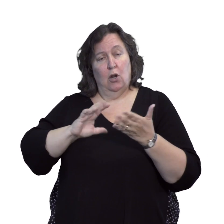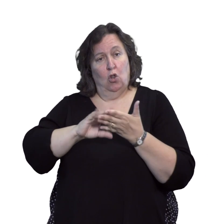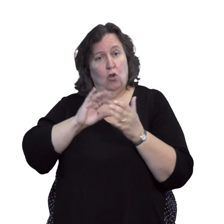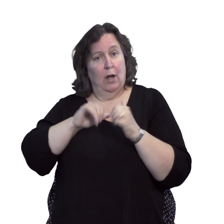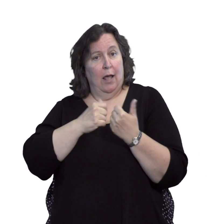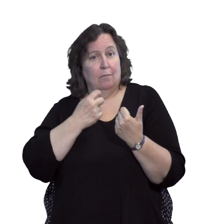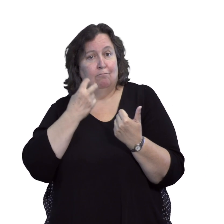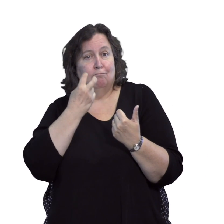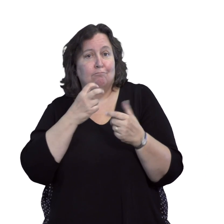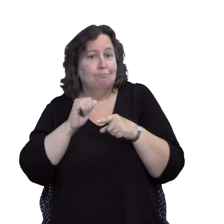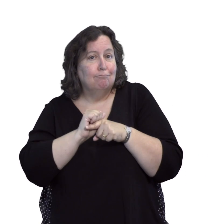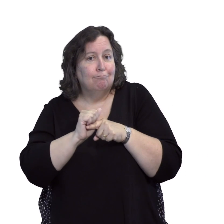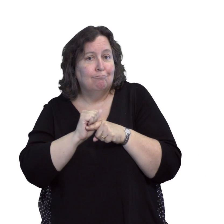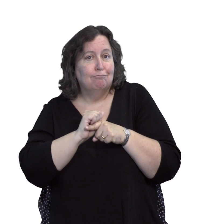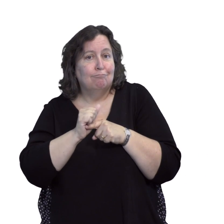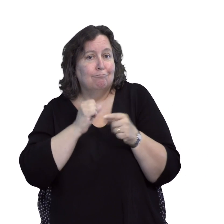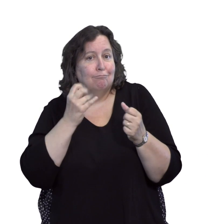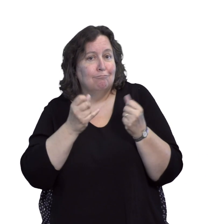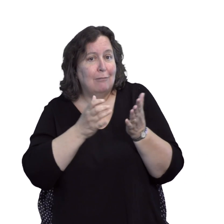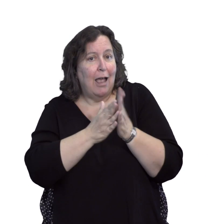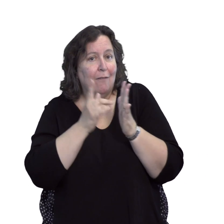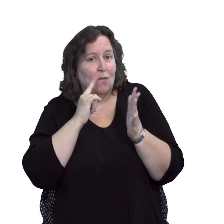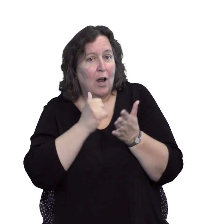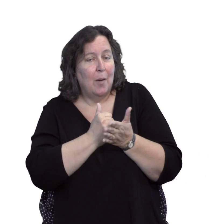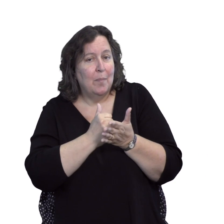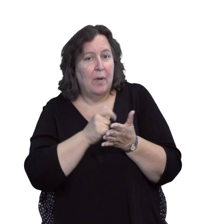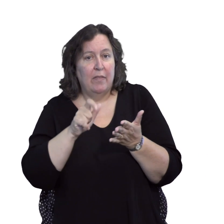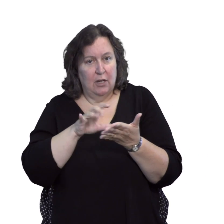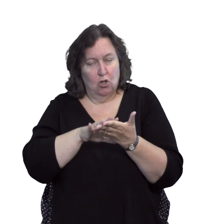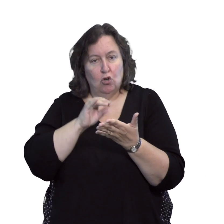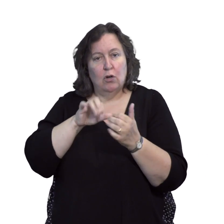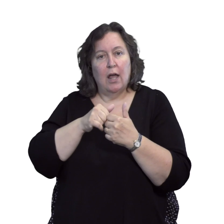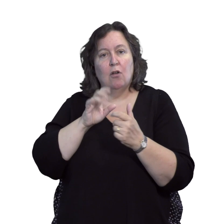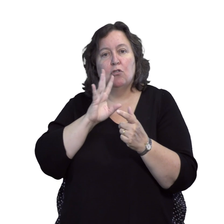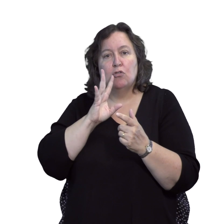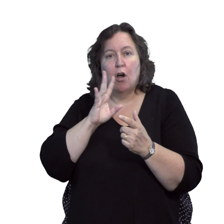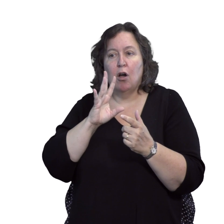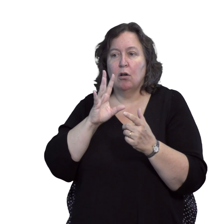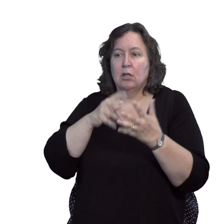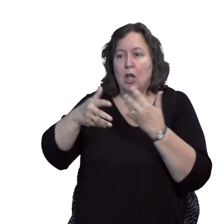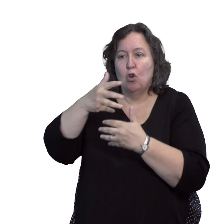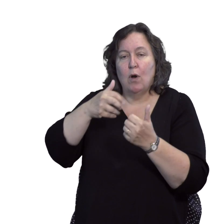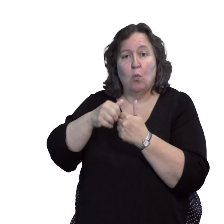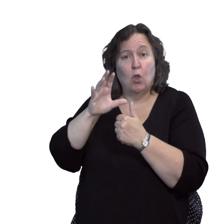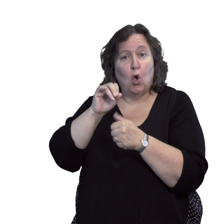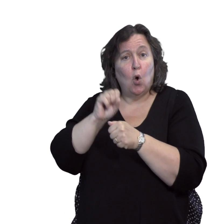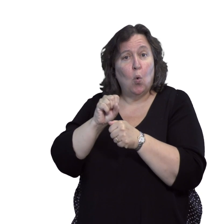what and how to say things. They need to learn how to talk and interact with co-workers on the job